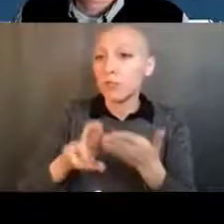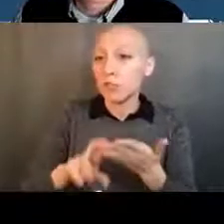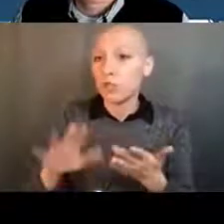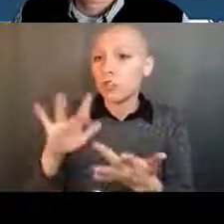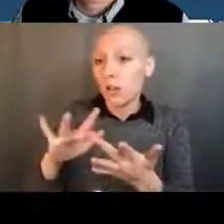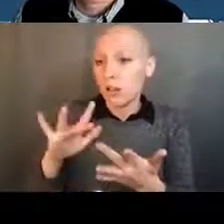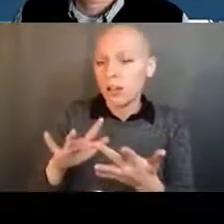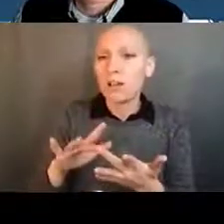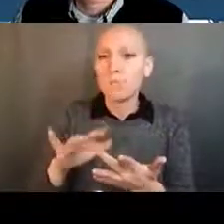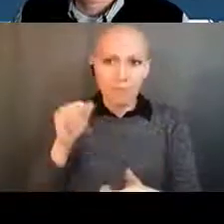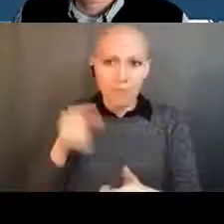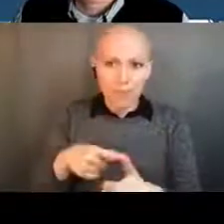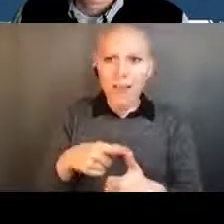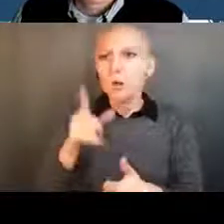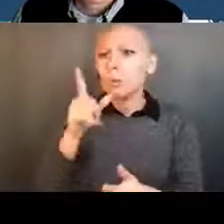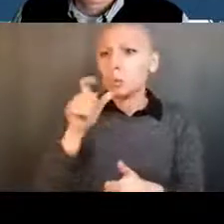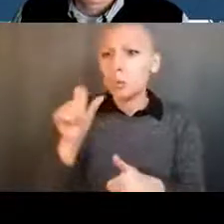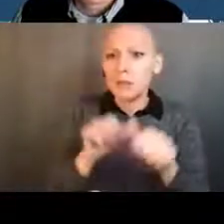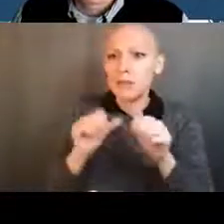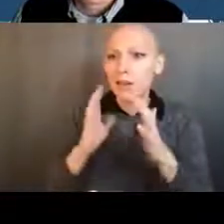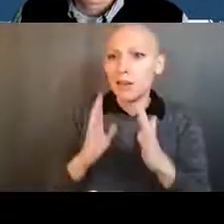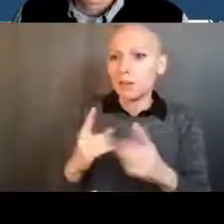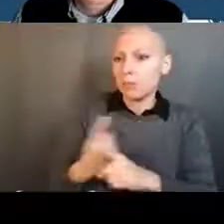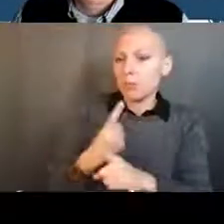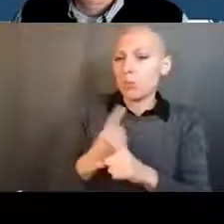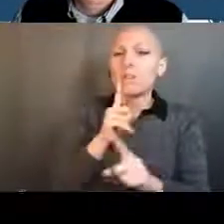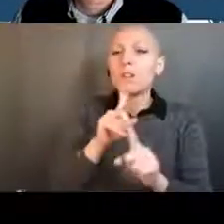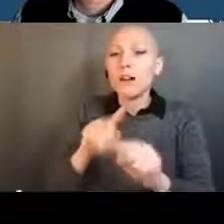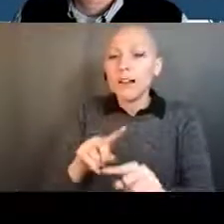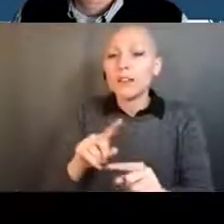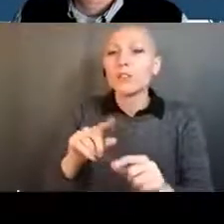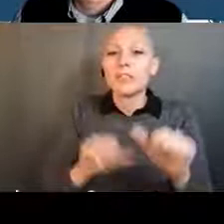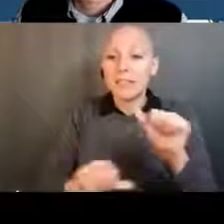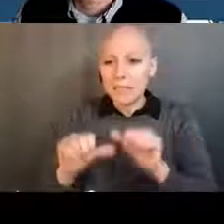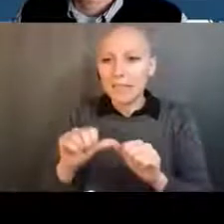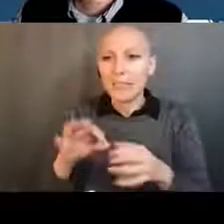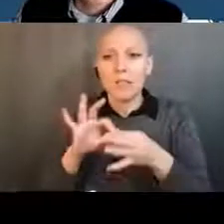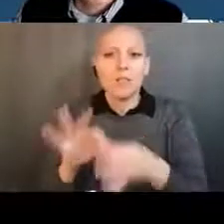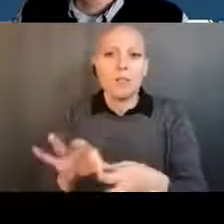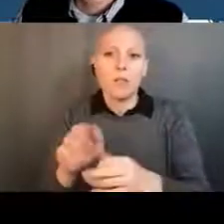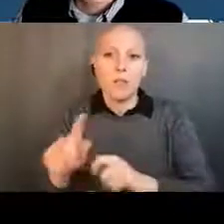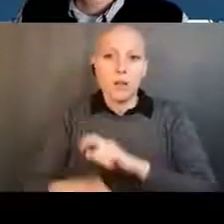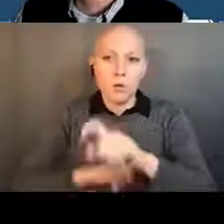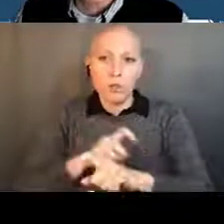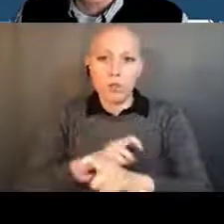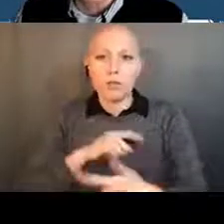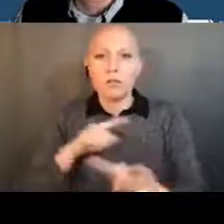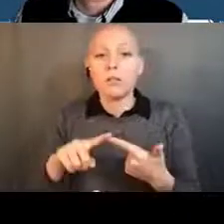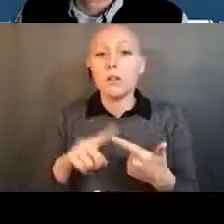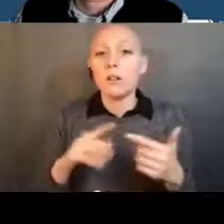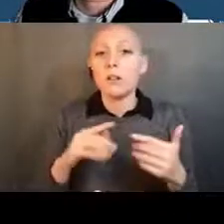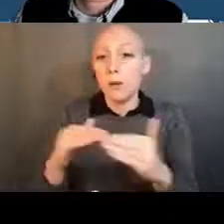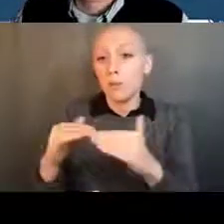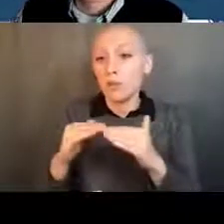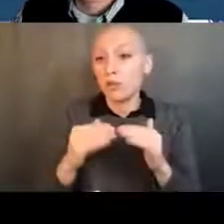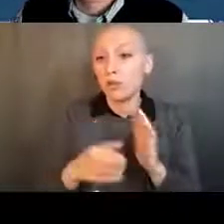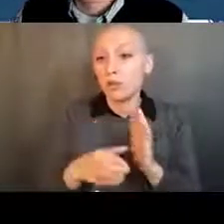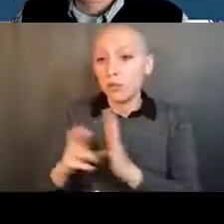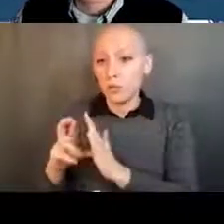for answering any scientific type questions. There's the peer review contact and then also the financial and grants management contact,